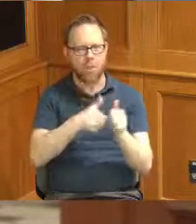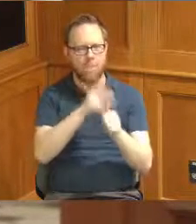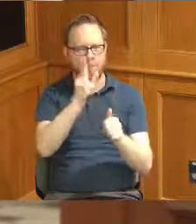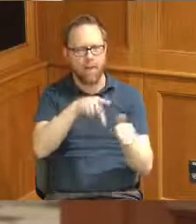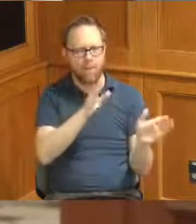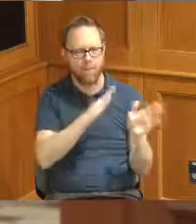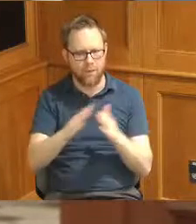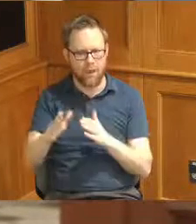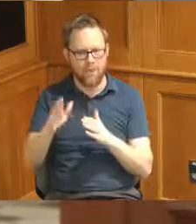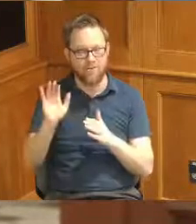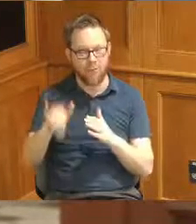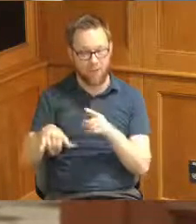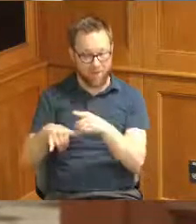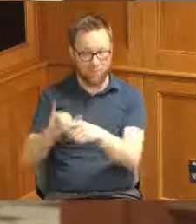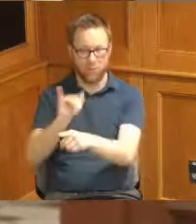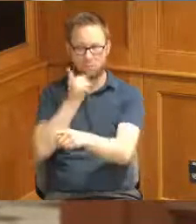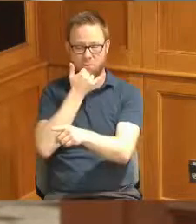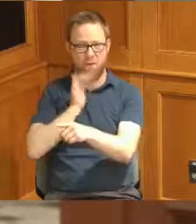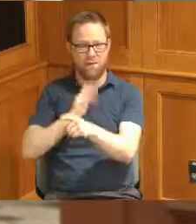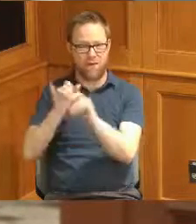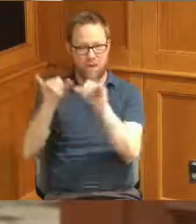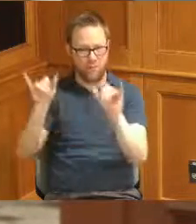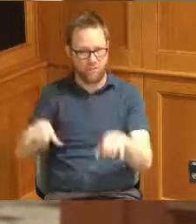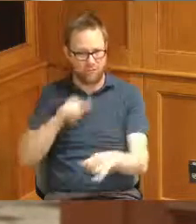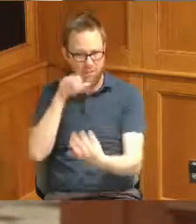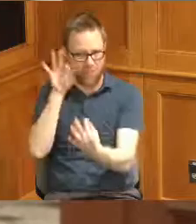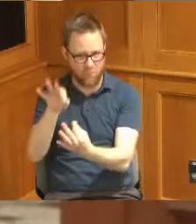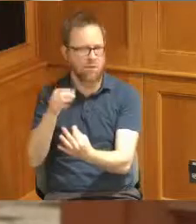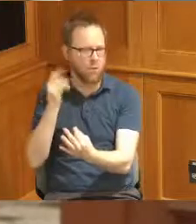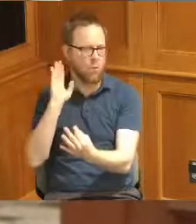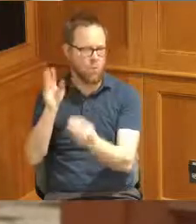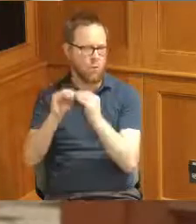had in our system that will be corrected we're taking a hard look at ourselves but we're also